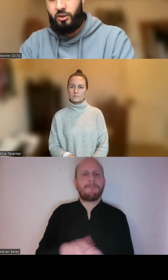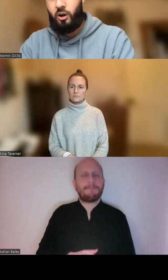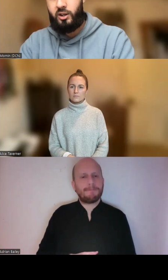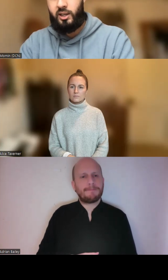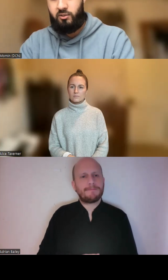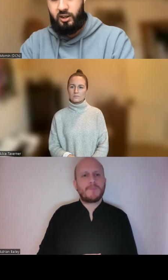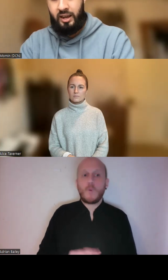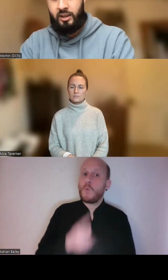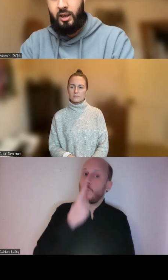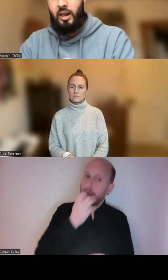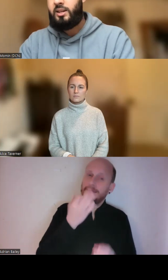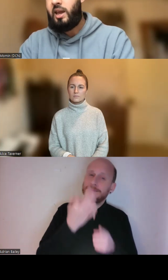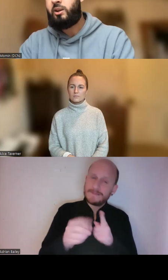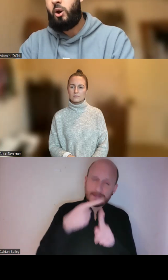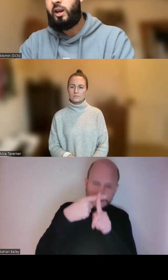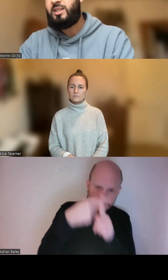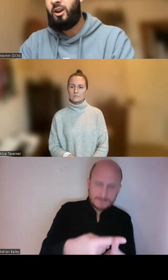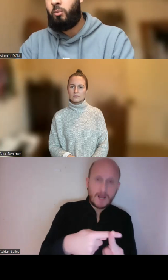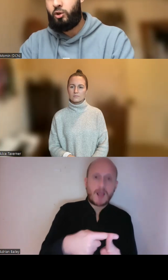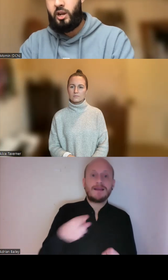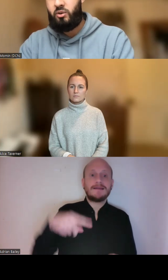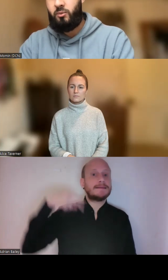on the targeting if you'd like. TikTok is a lot more general.